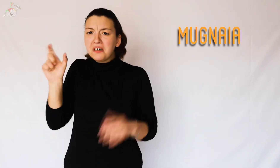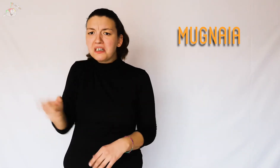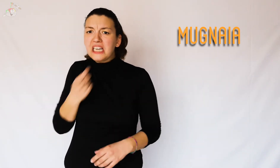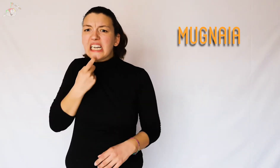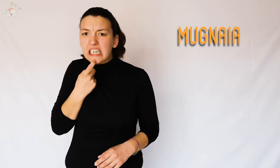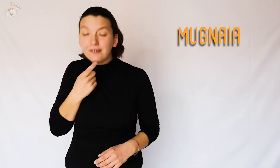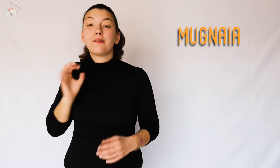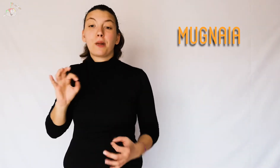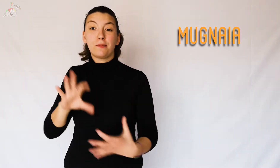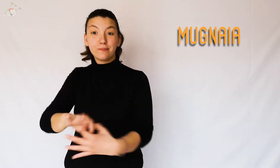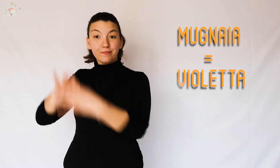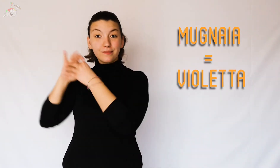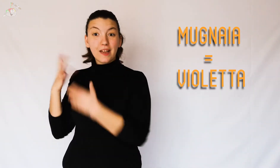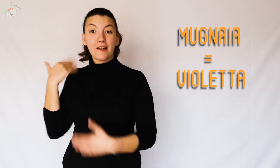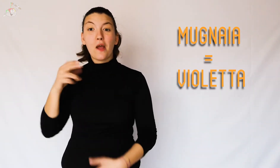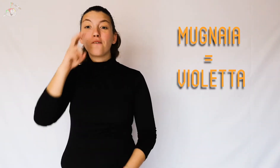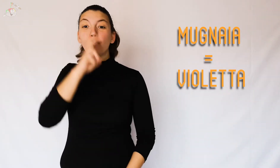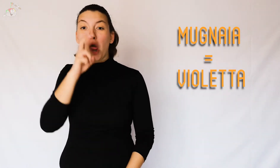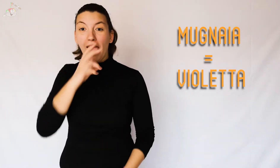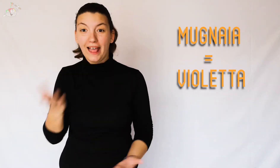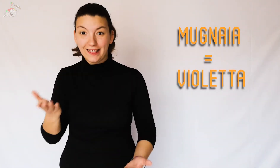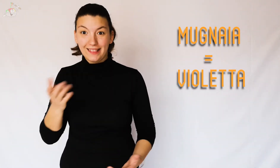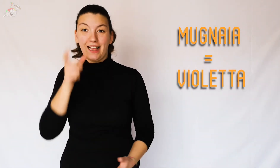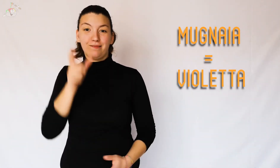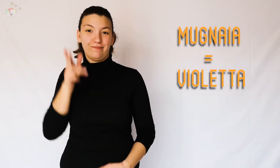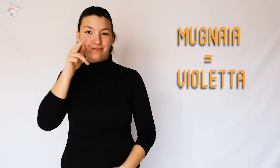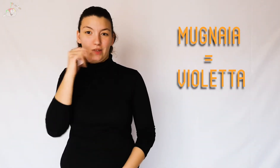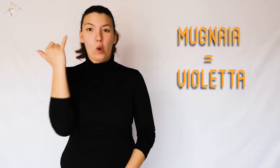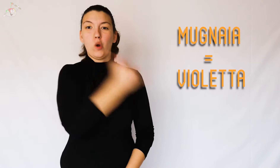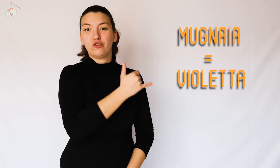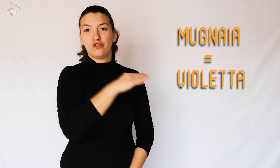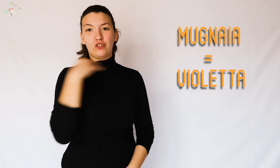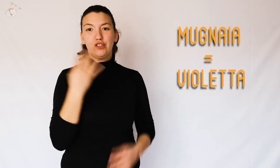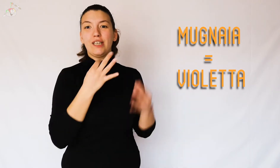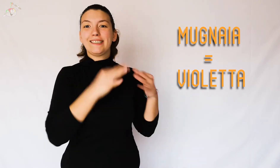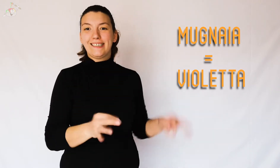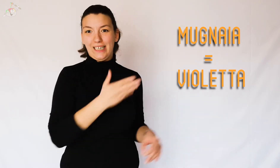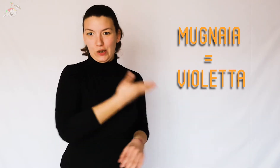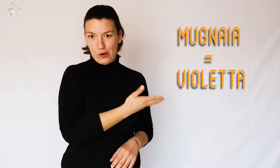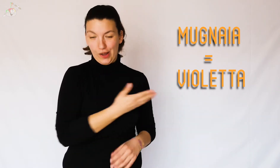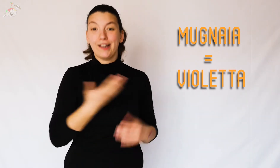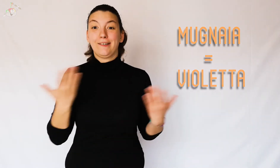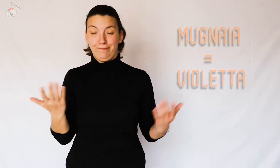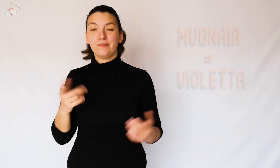Who is it? It is Violetta, the woman who killed the lord.